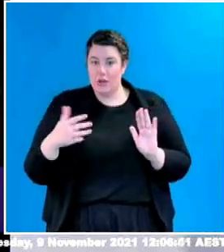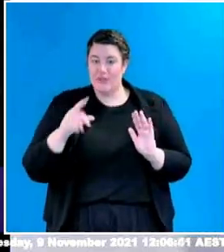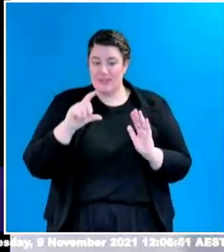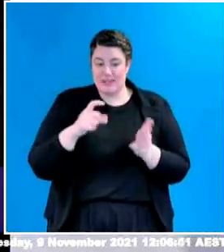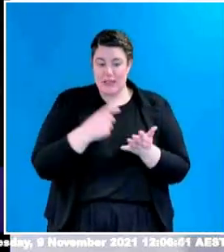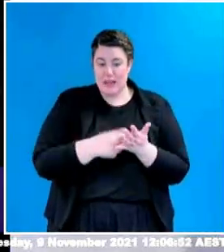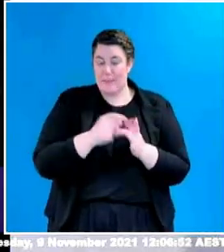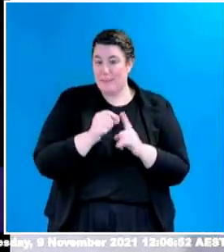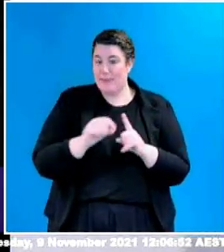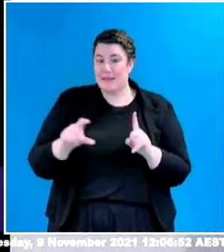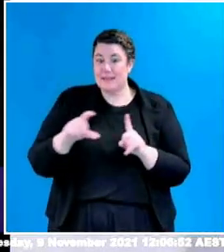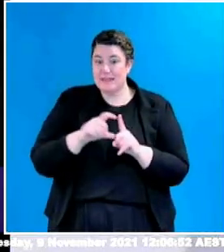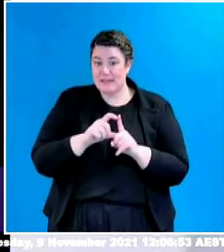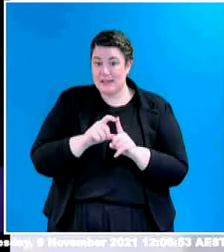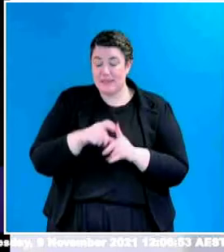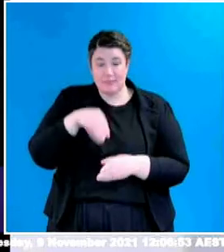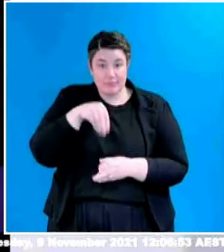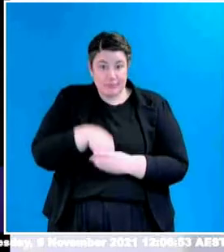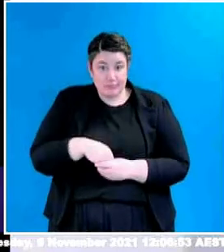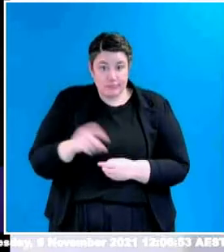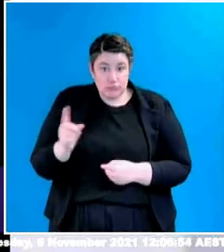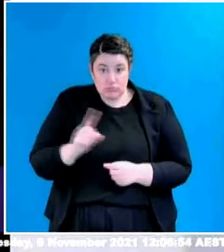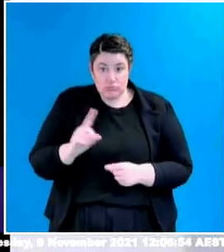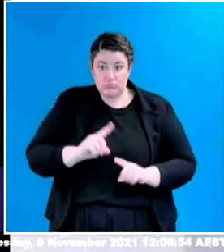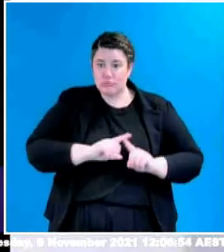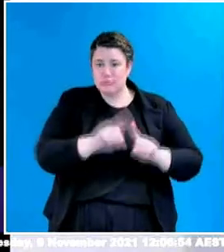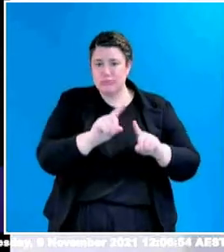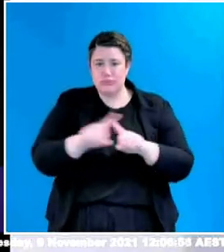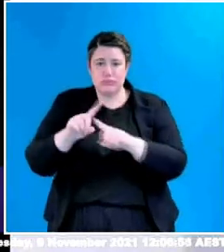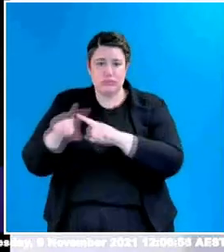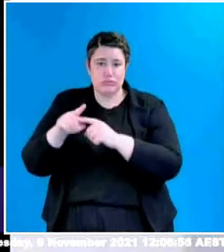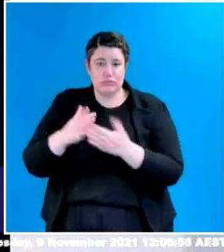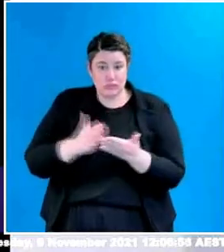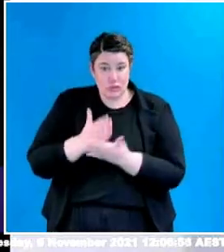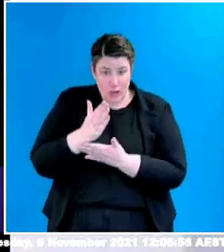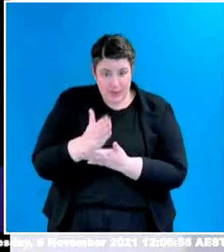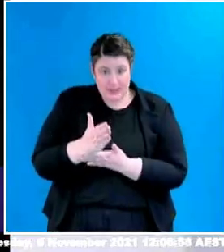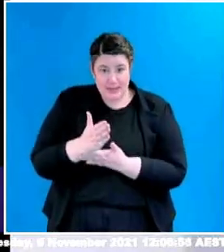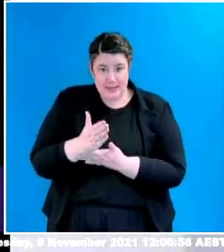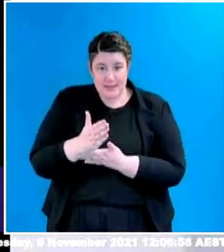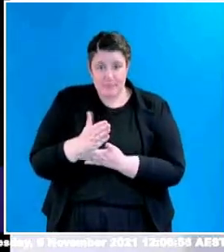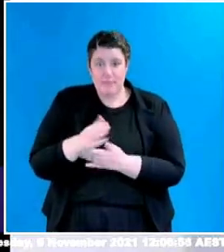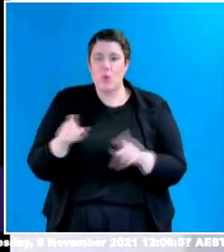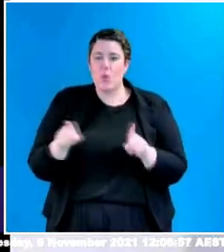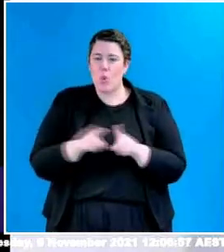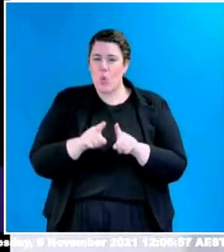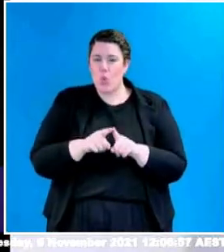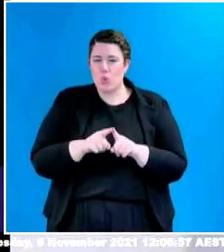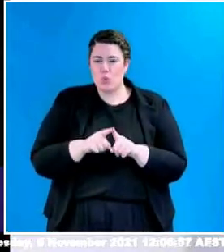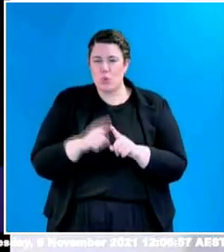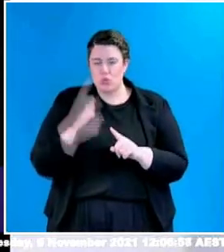That article includes a range of rights, but it speaks to promoting actively an